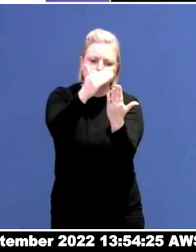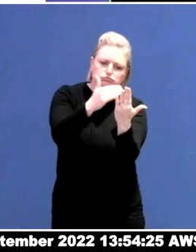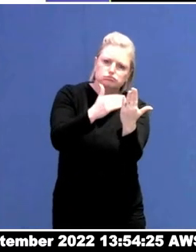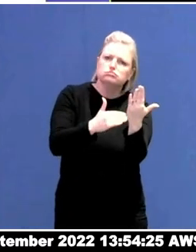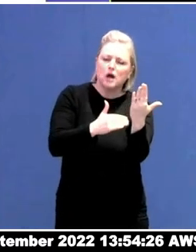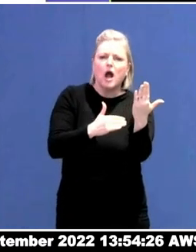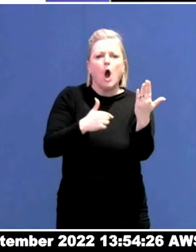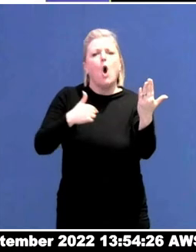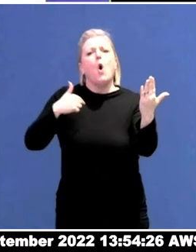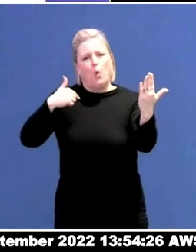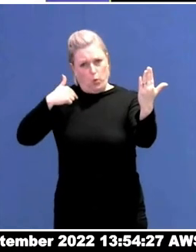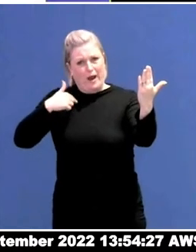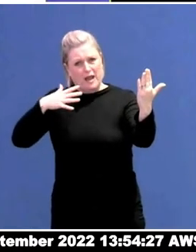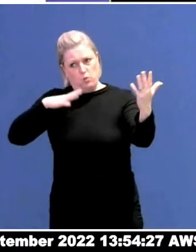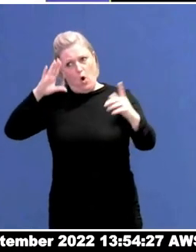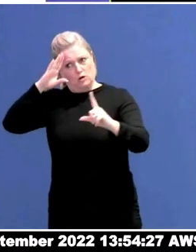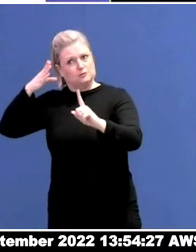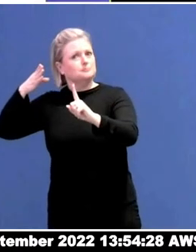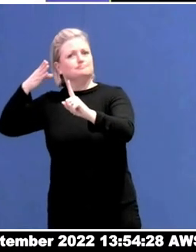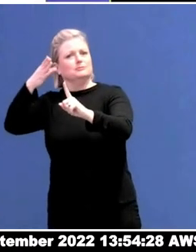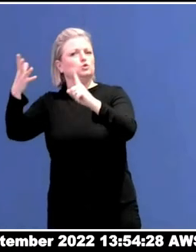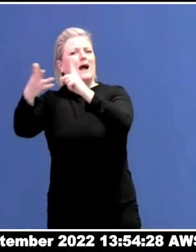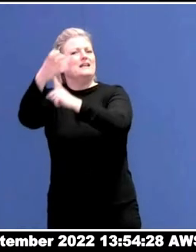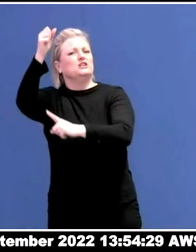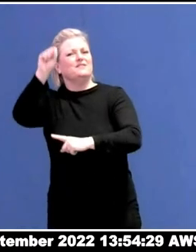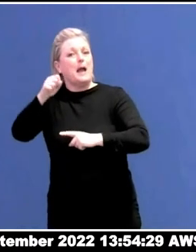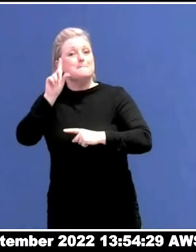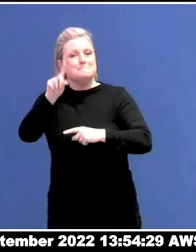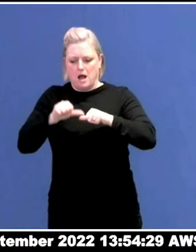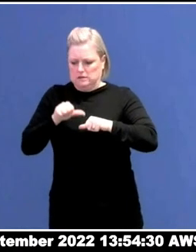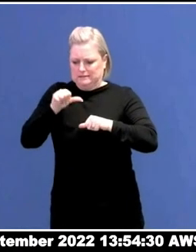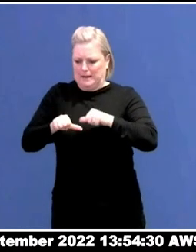How do we get there? What are the practical suggestions for doing the things?